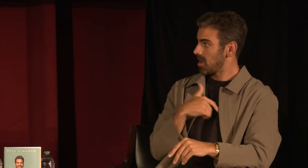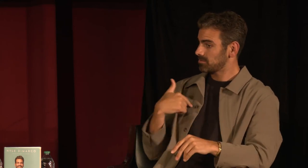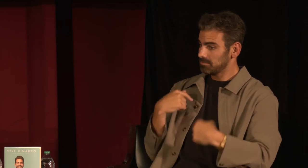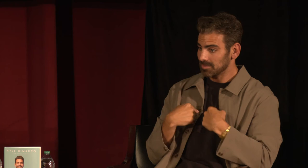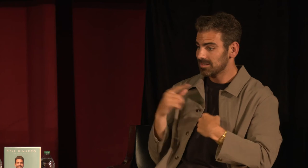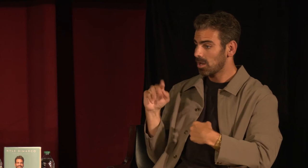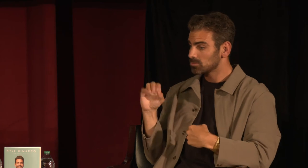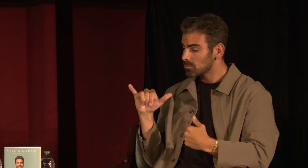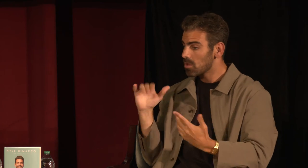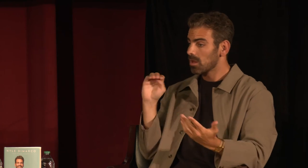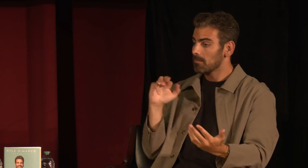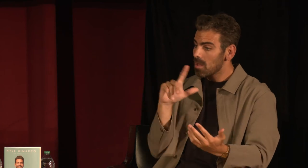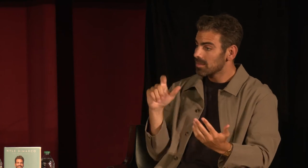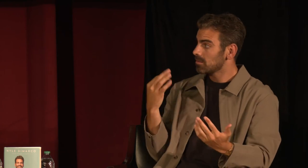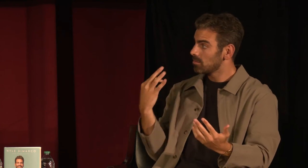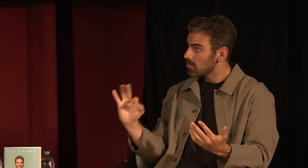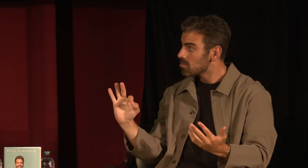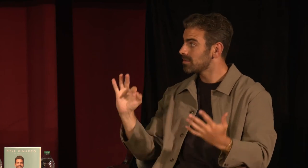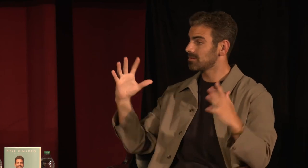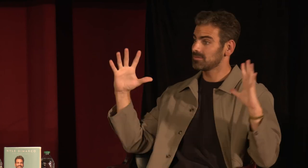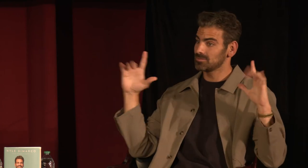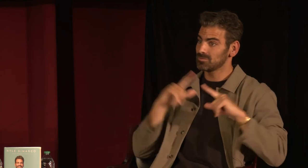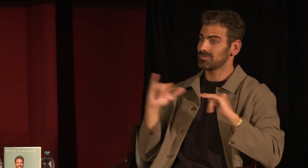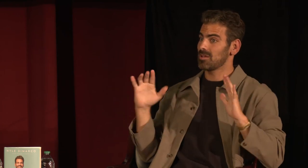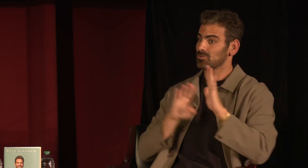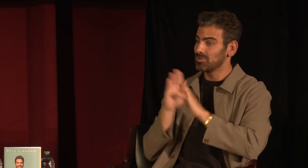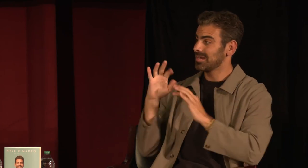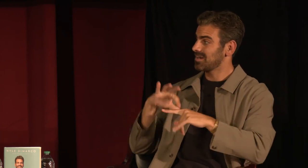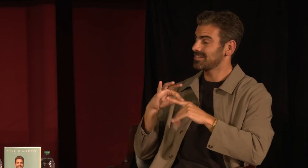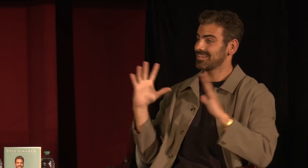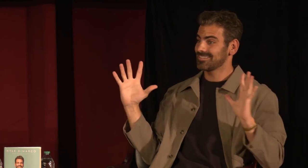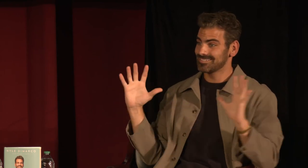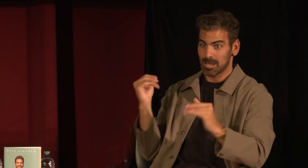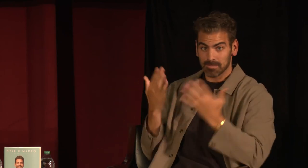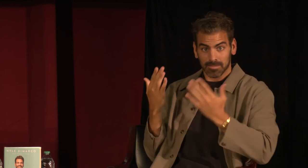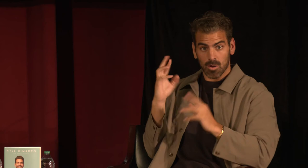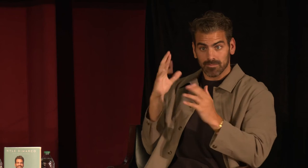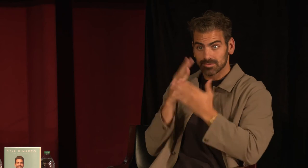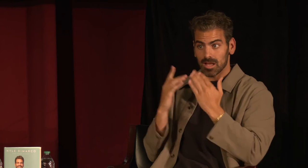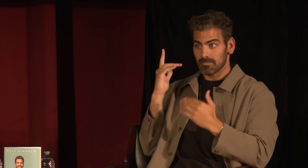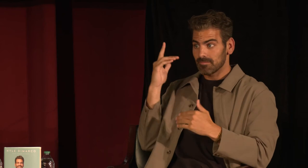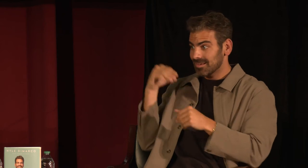But now it's up to people like us and myself and Troy and Millie and Lauren all to push this forward.